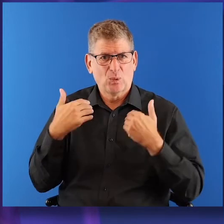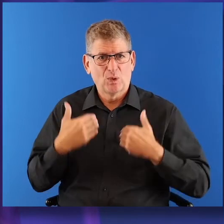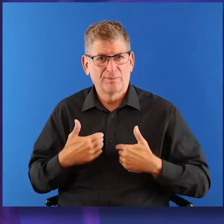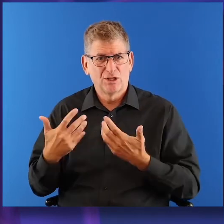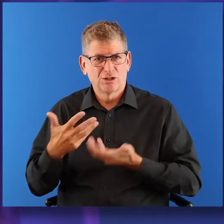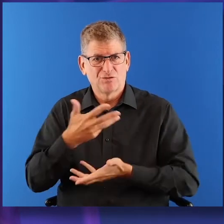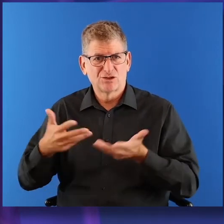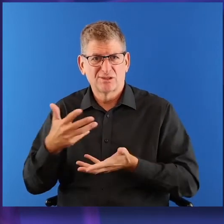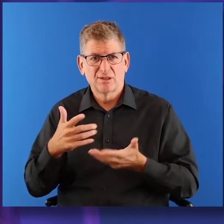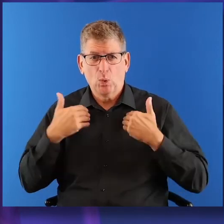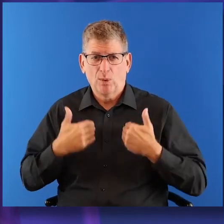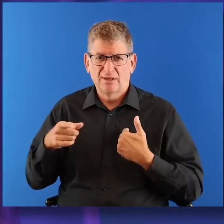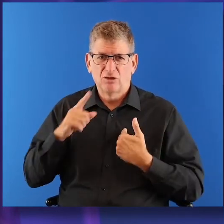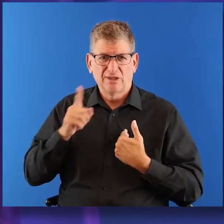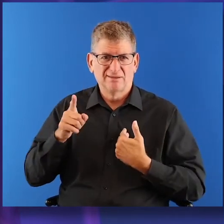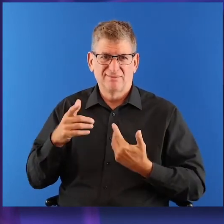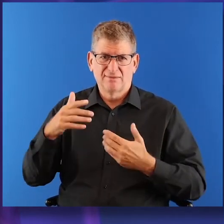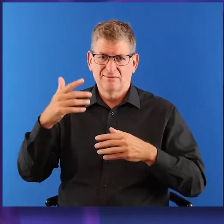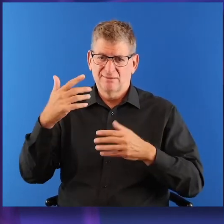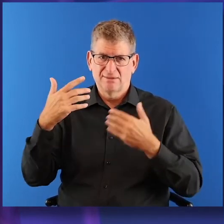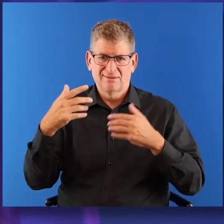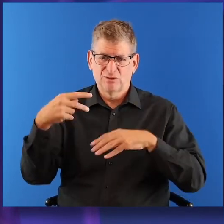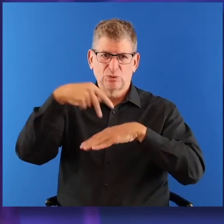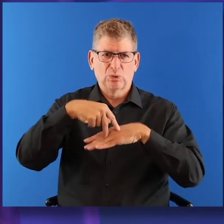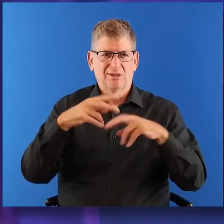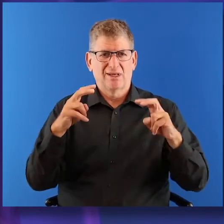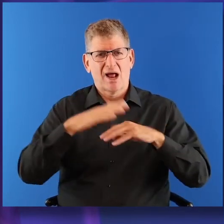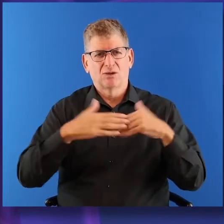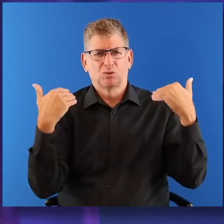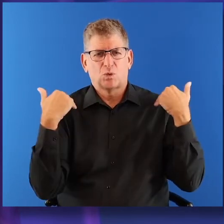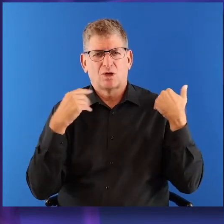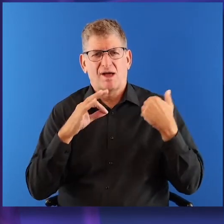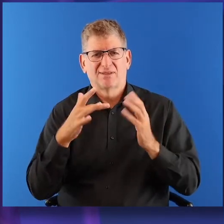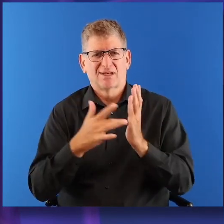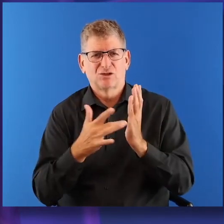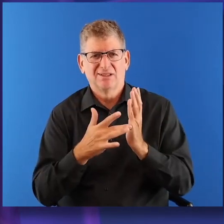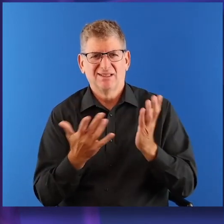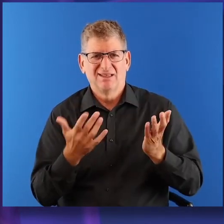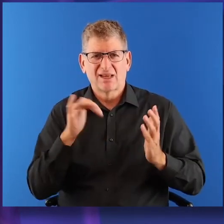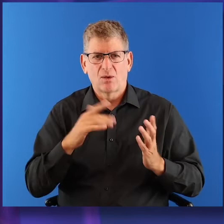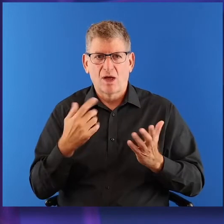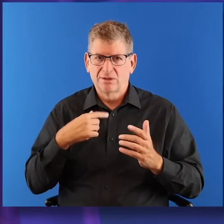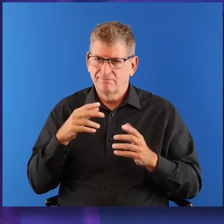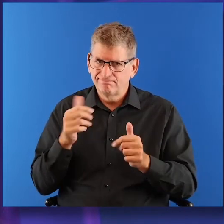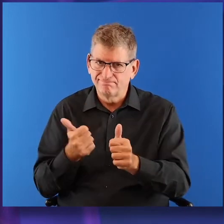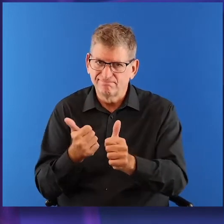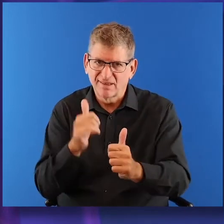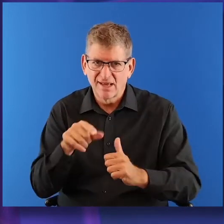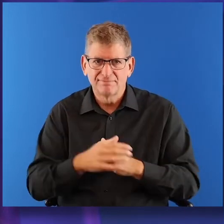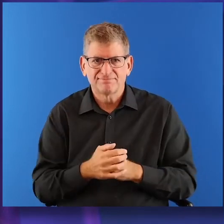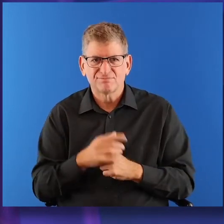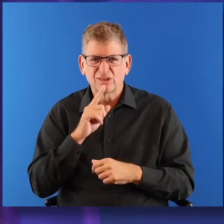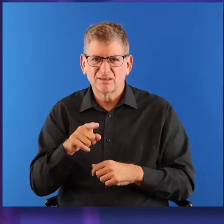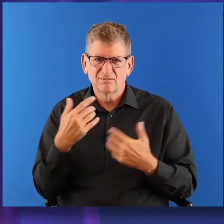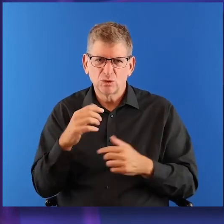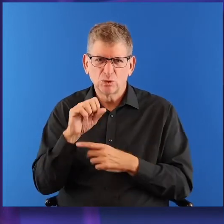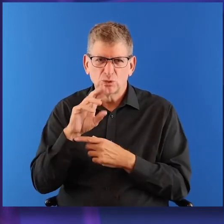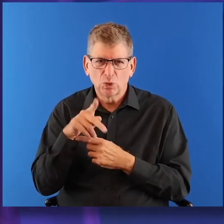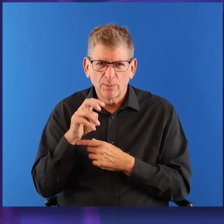and that's really what we're after here. This is supernatant stuff. It's super exciting because the world needs technologies,